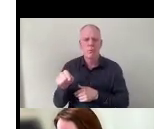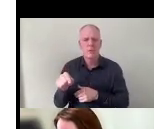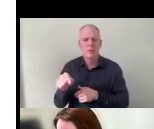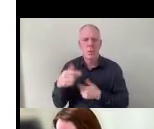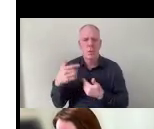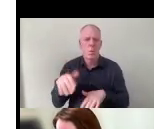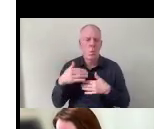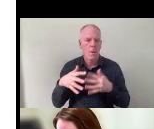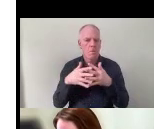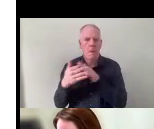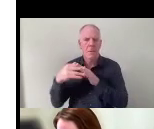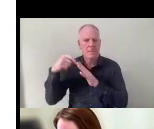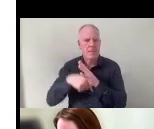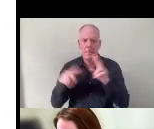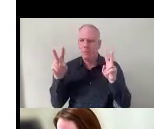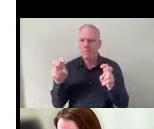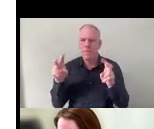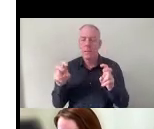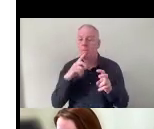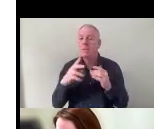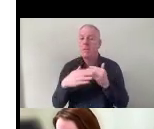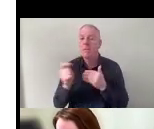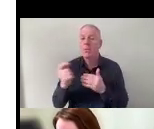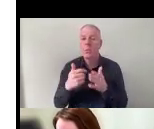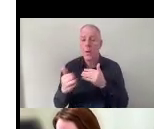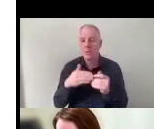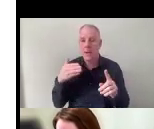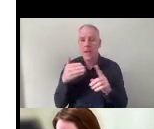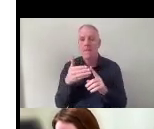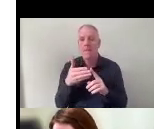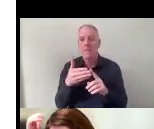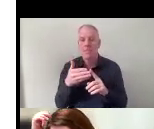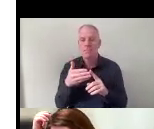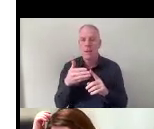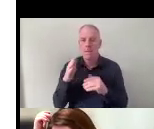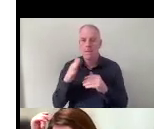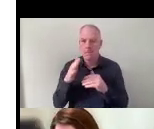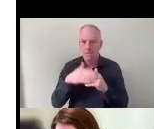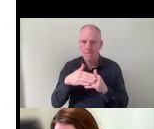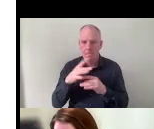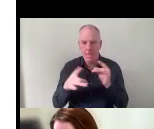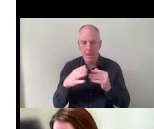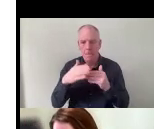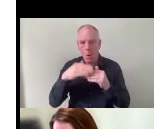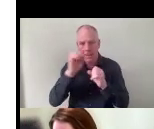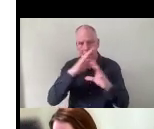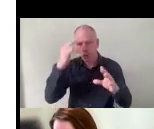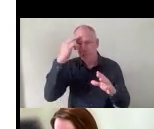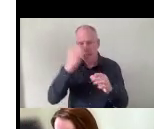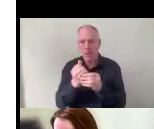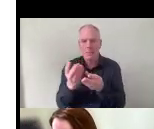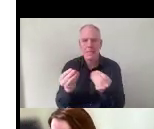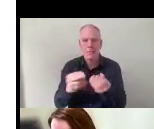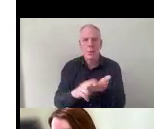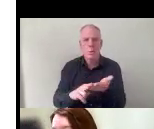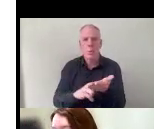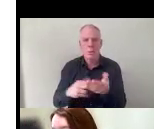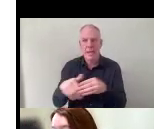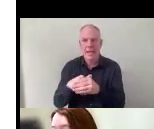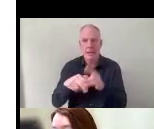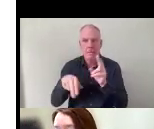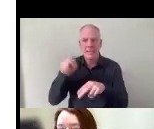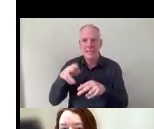complex topic, of course, but mostly this is about deepening our understanding in the materials and the techniques used in our collection. This can, as Maria mentioned,